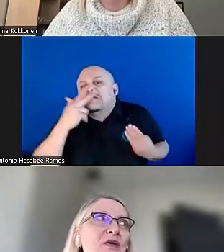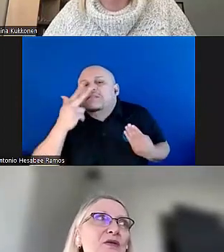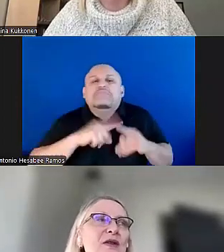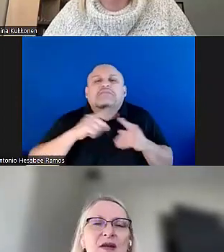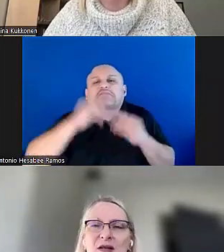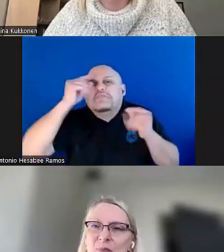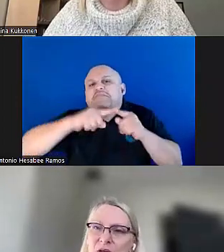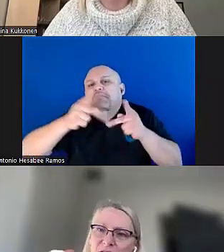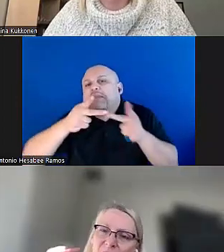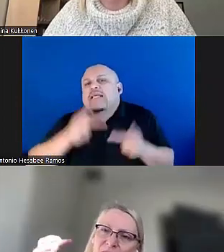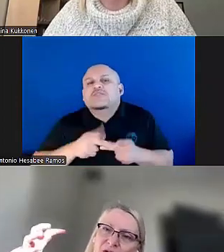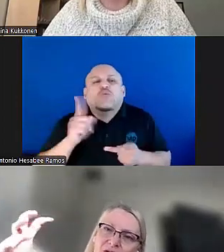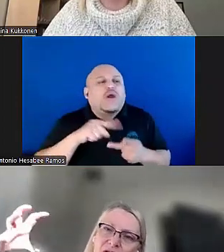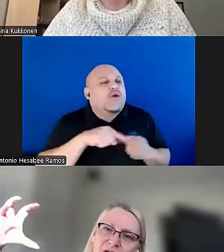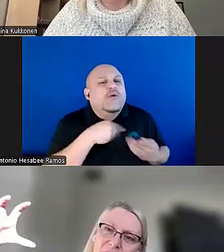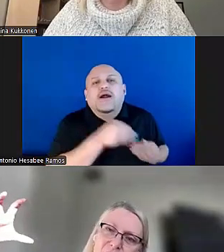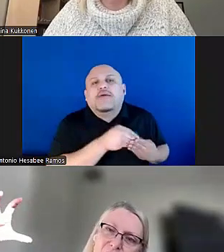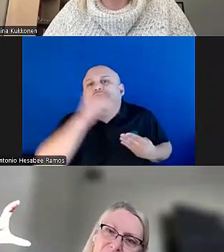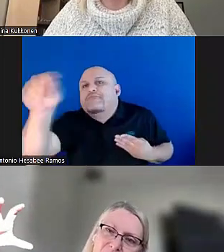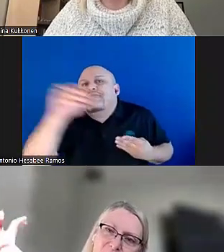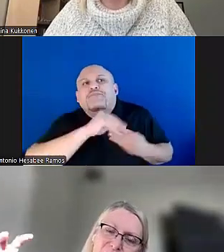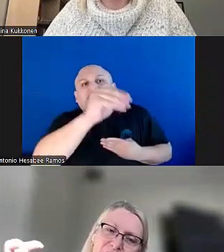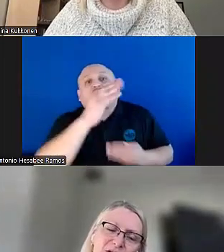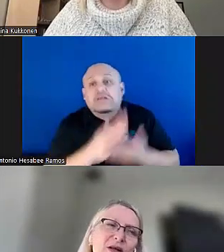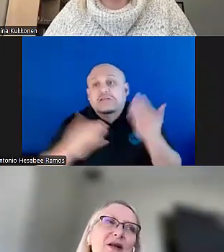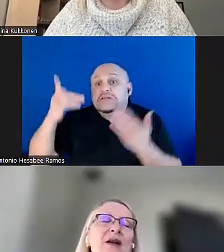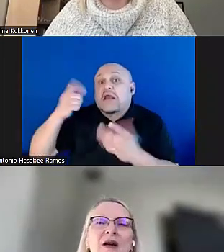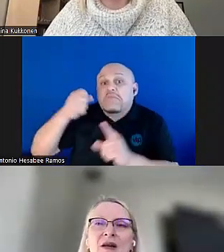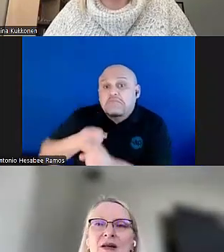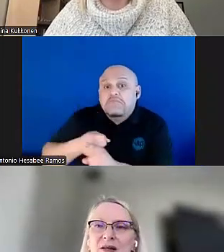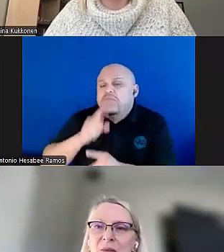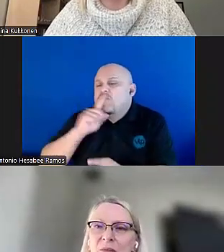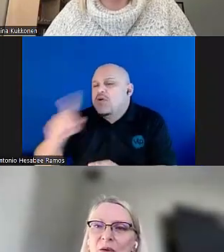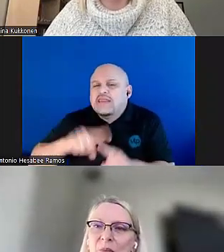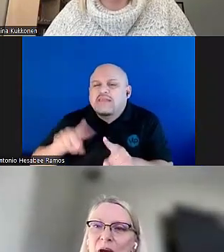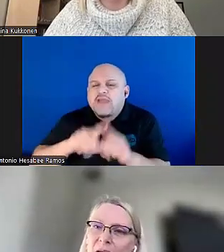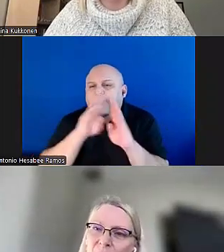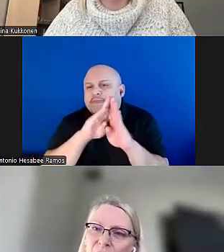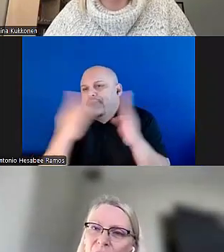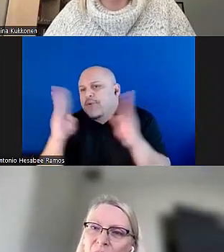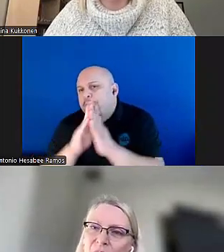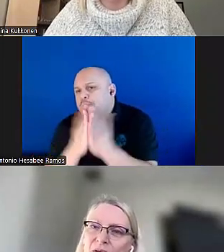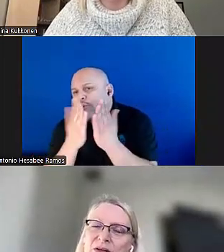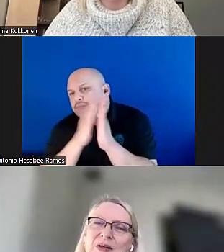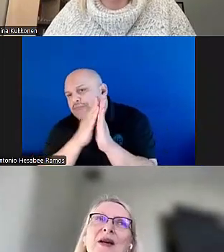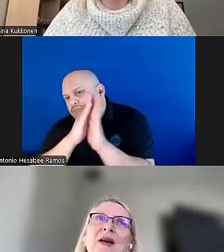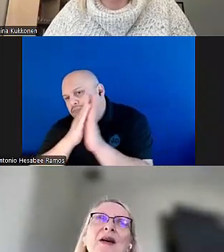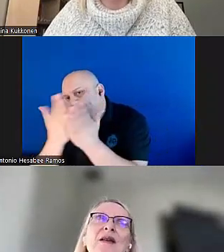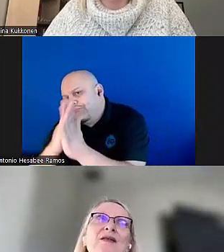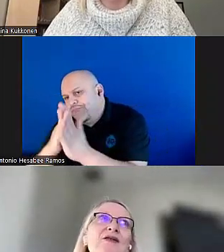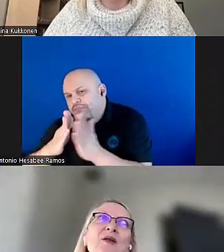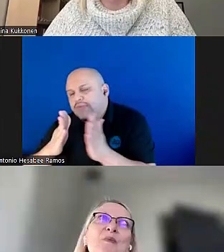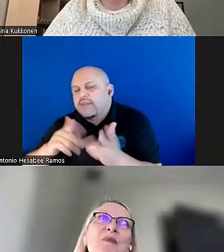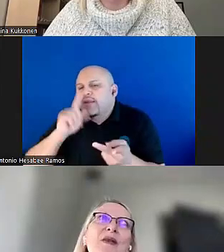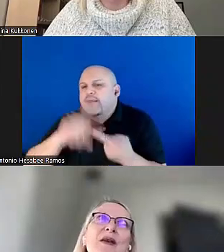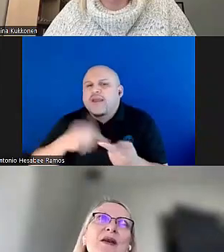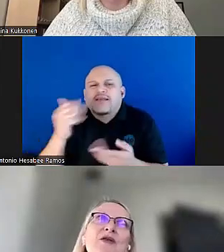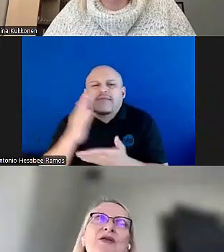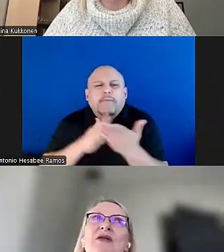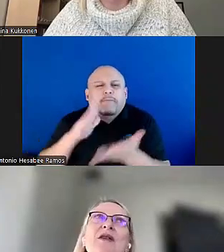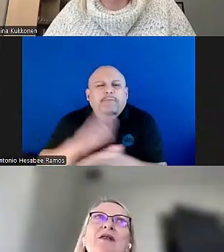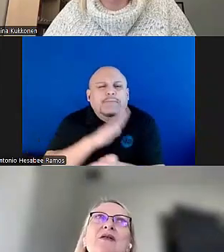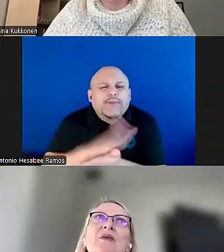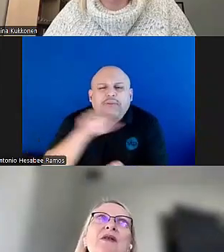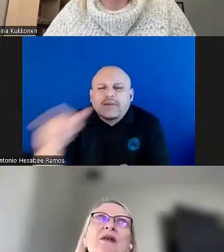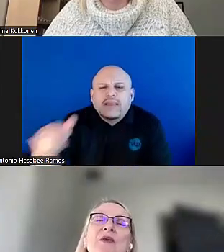those zines, but some turned into accordion books and some, the paper was, it was just exquisite